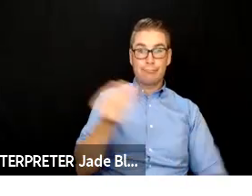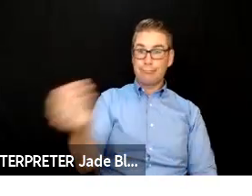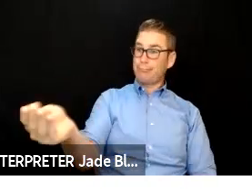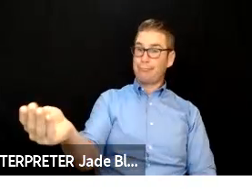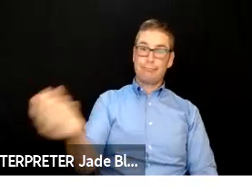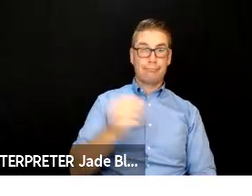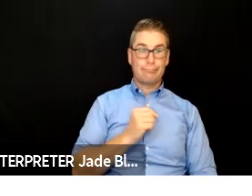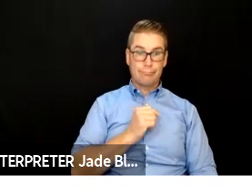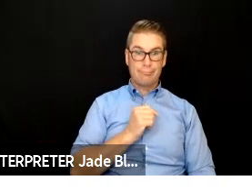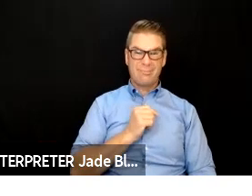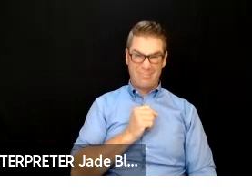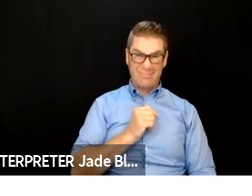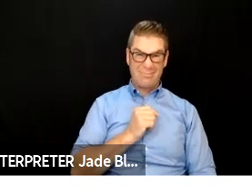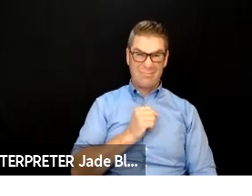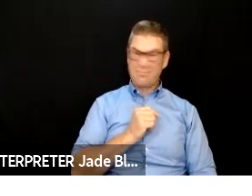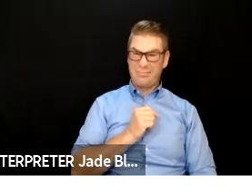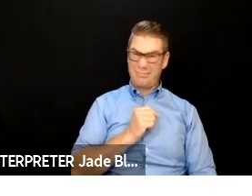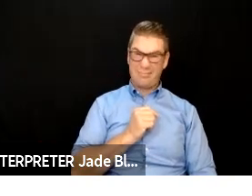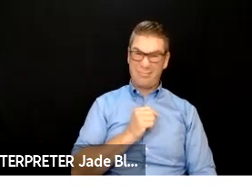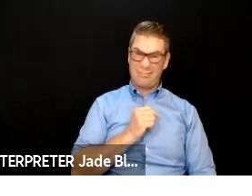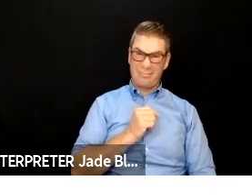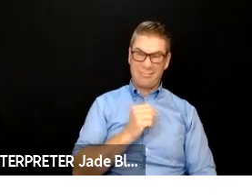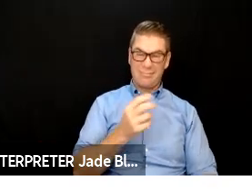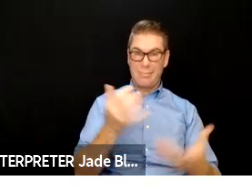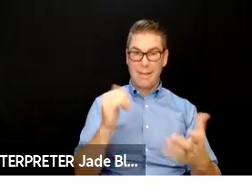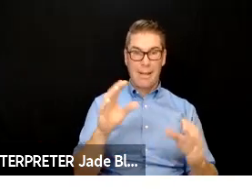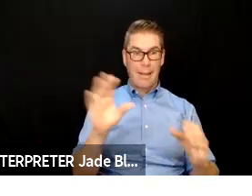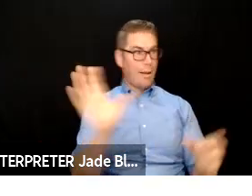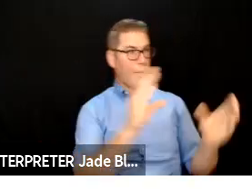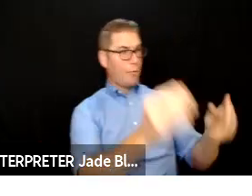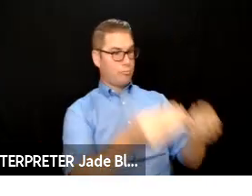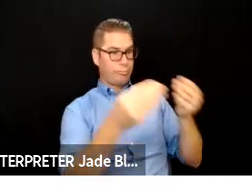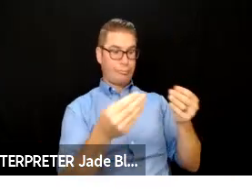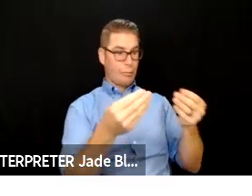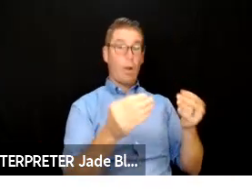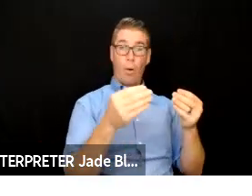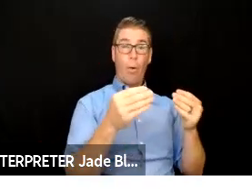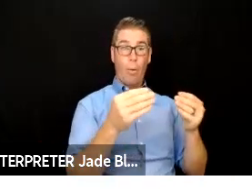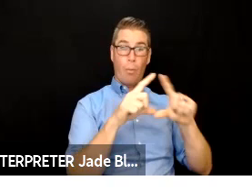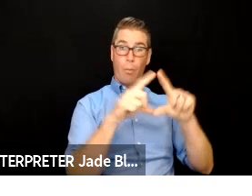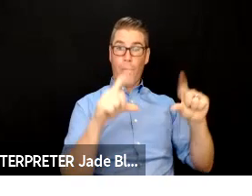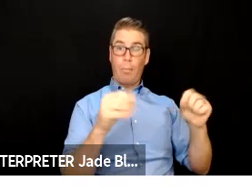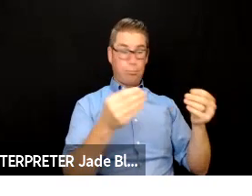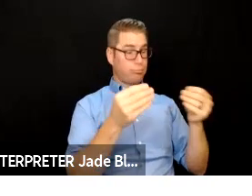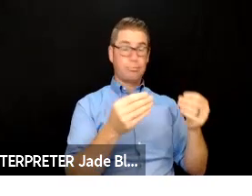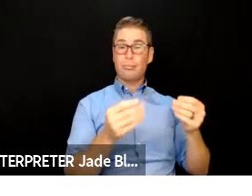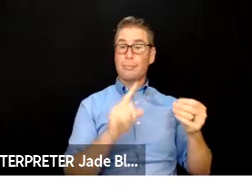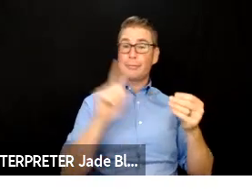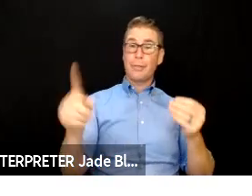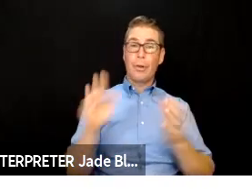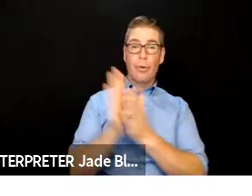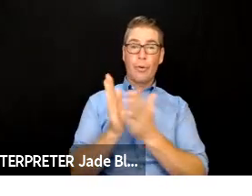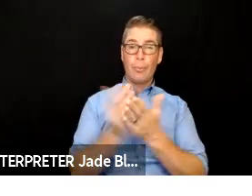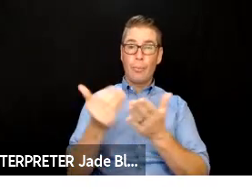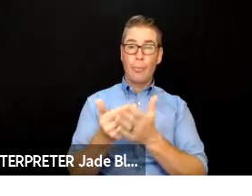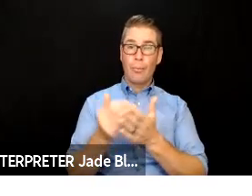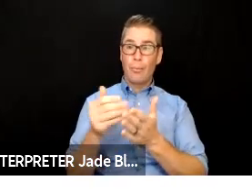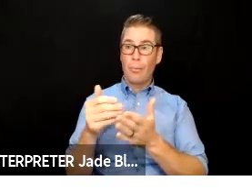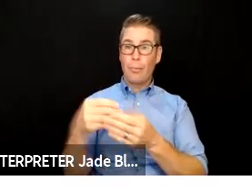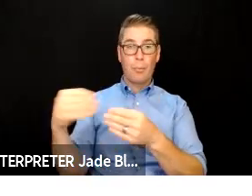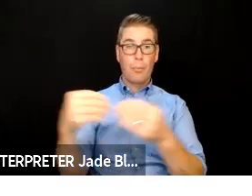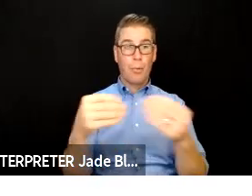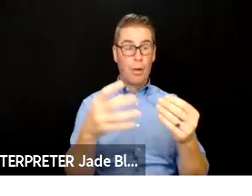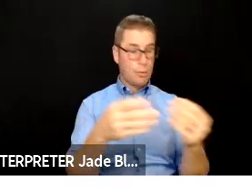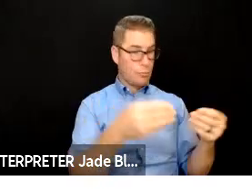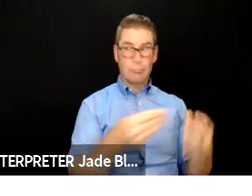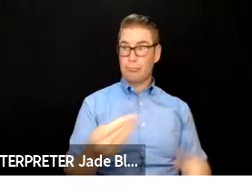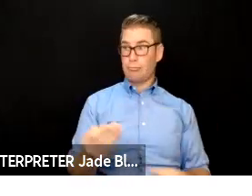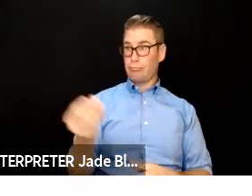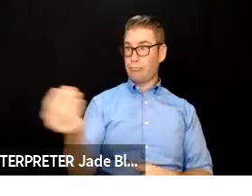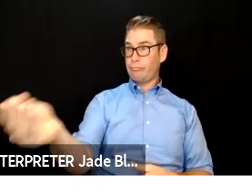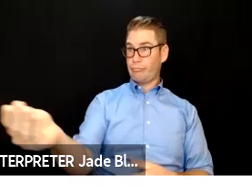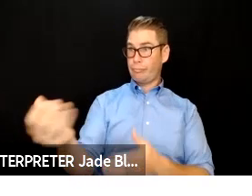Sally Potter: That comes with their financial aid and then they take that to the bookstore and that's you know what they, you know, they use that for their books. And that's the only thing that they can spend